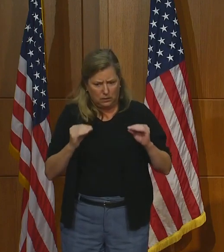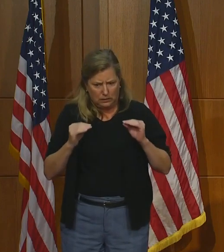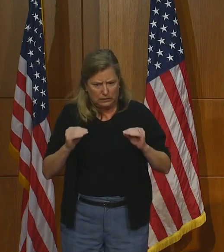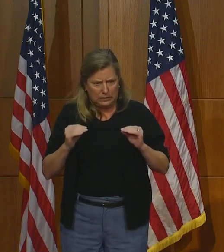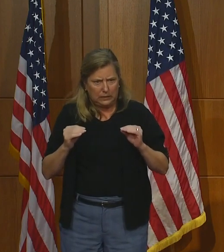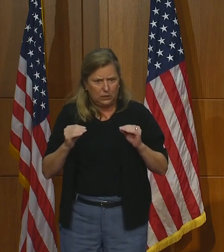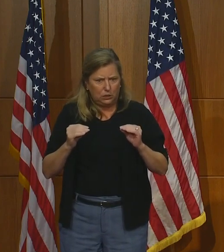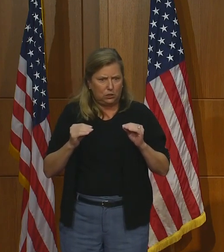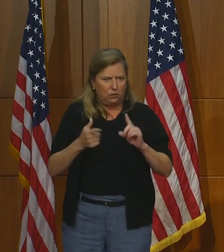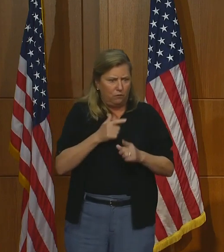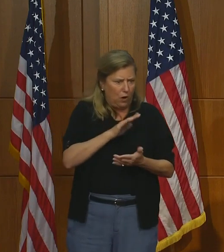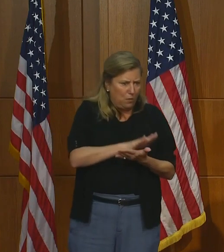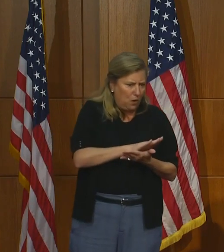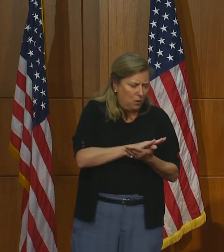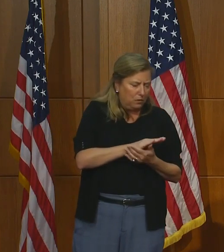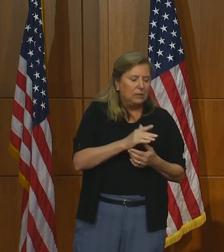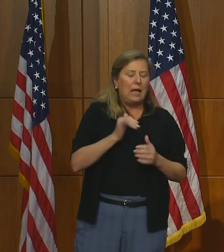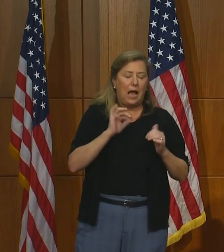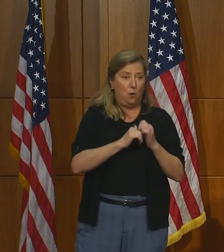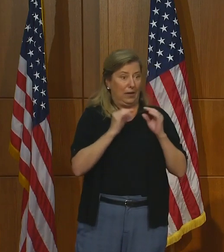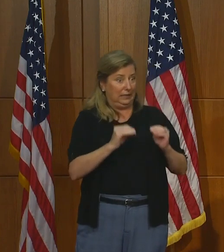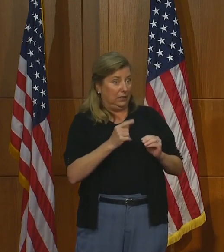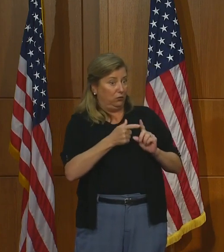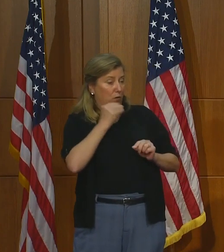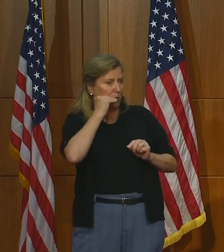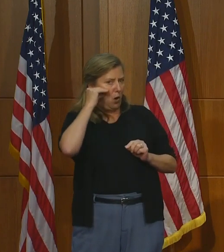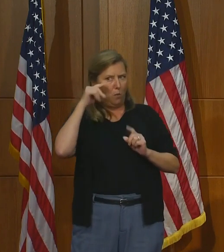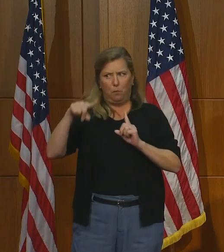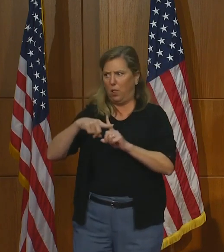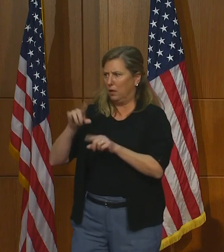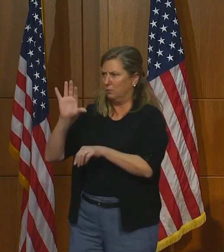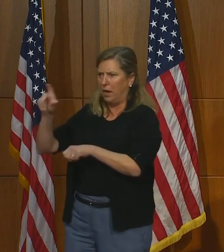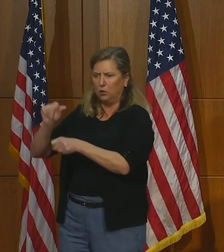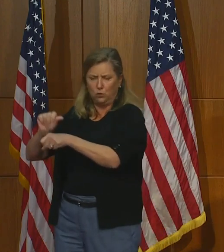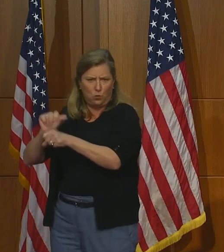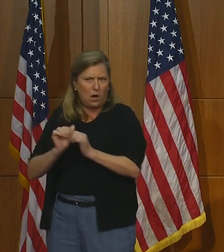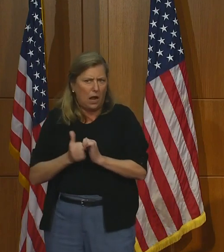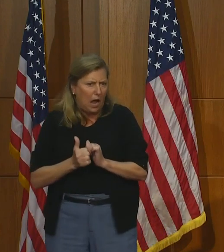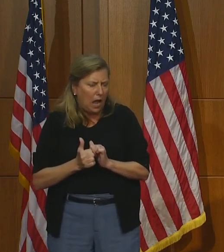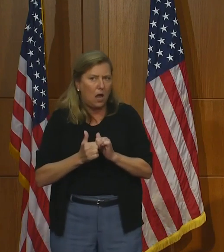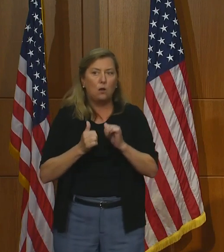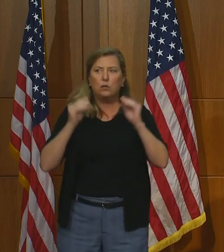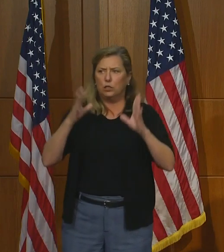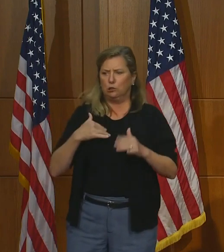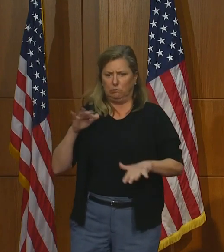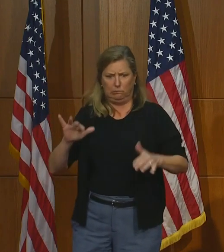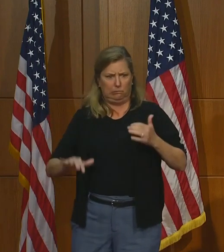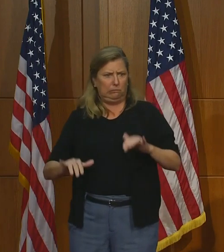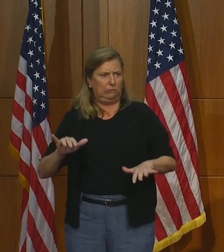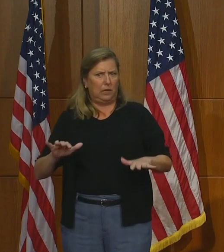CONCERNED ABOUT HOW THEY'RE GOING TO BE ABLE TO TEACH THEIR KIDS FROM HOME AND WORK AGAIN IN THE FALL CHEATERS ARE